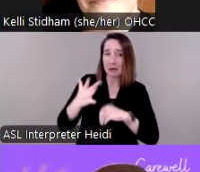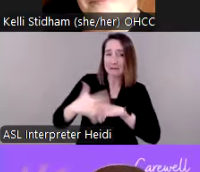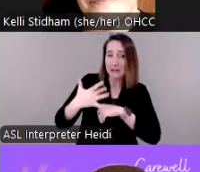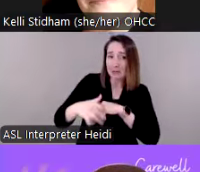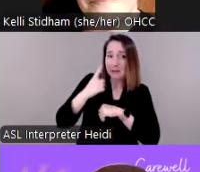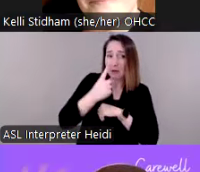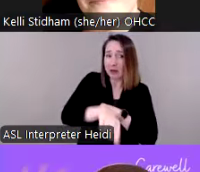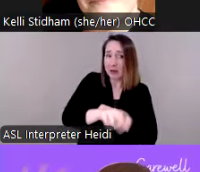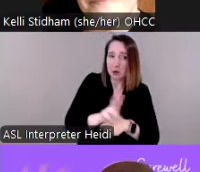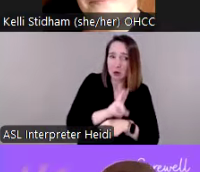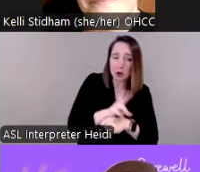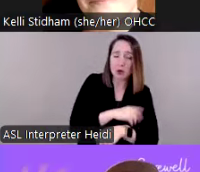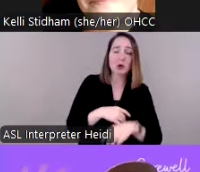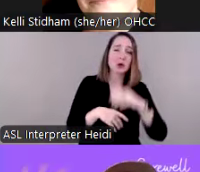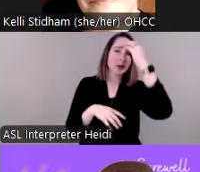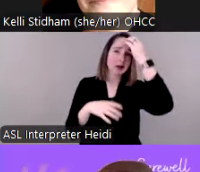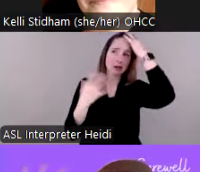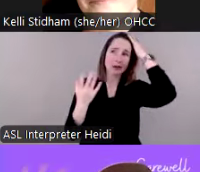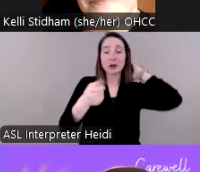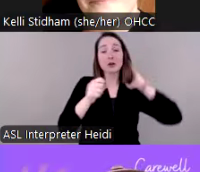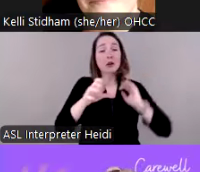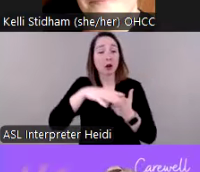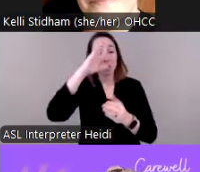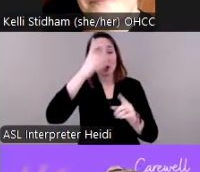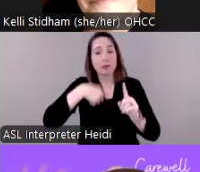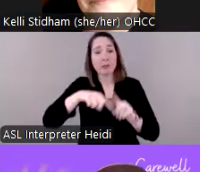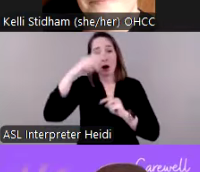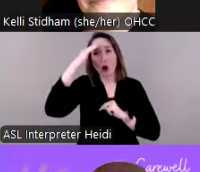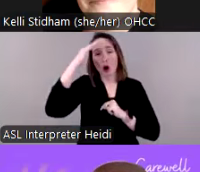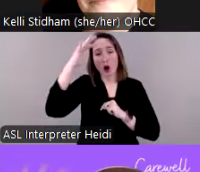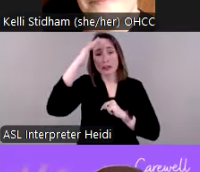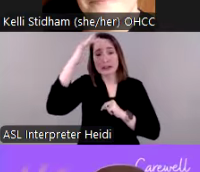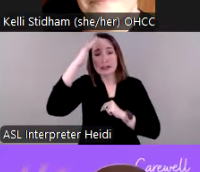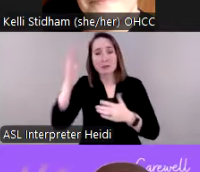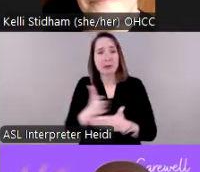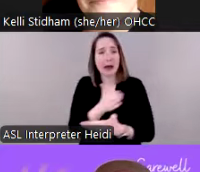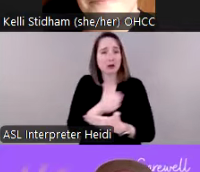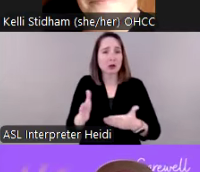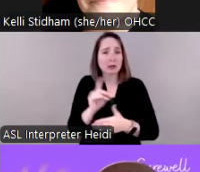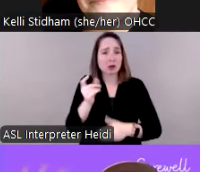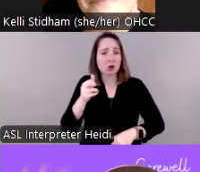them to use. You can learn about autism